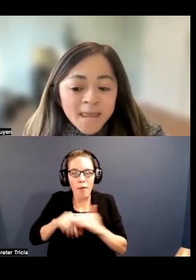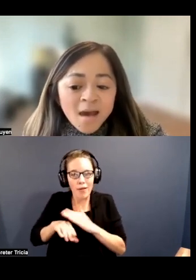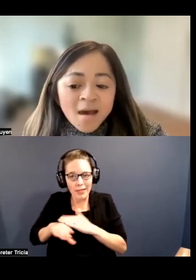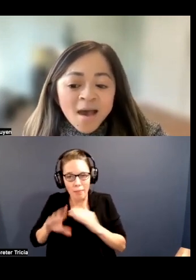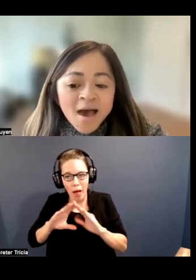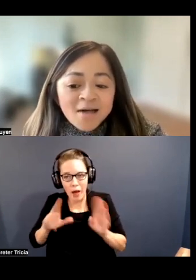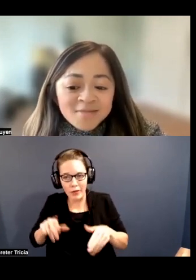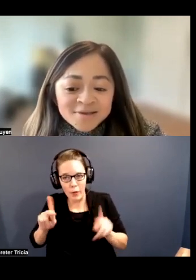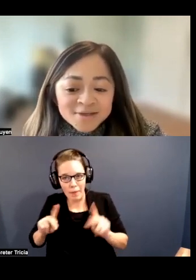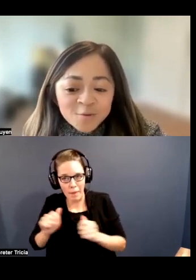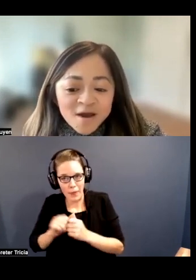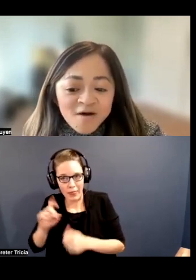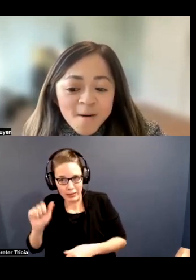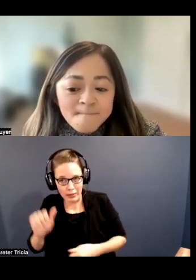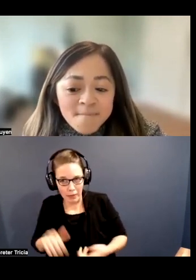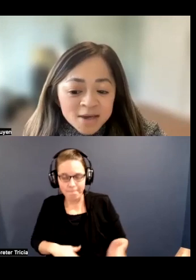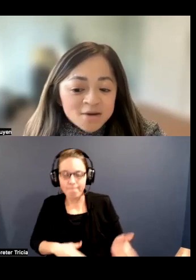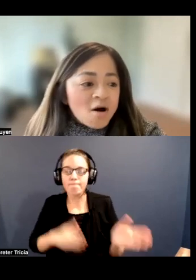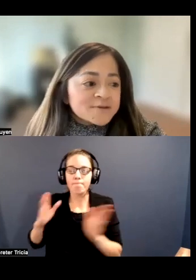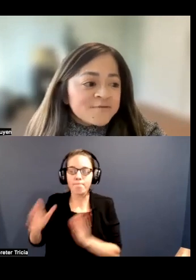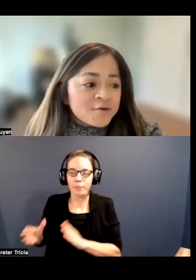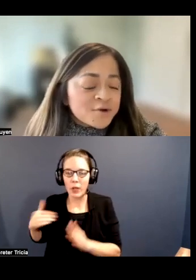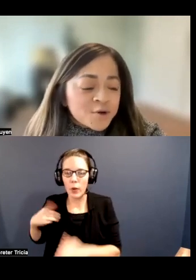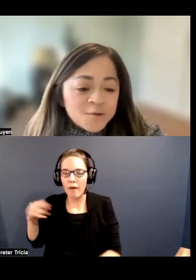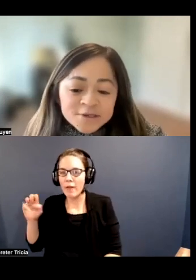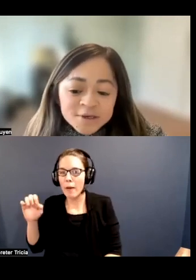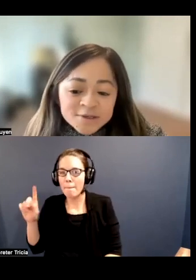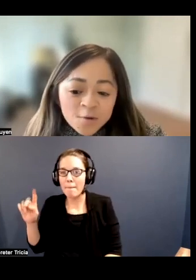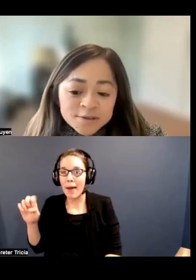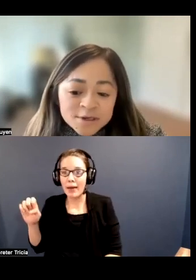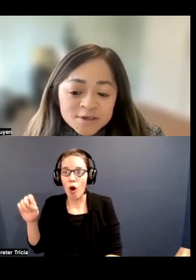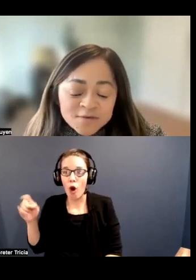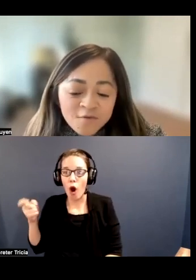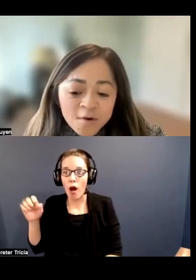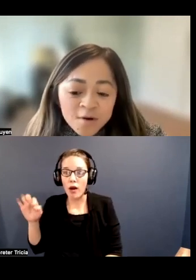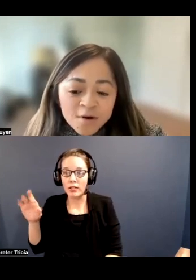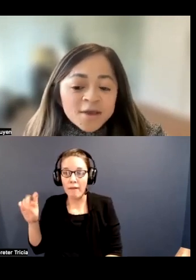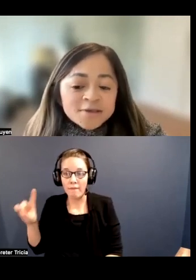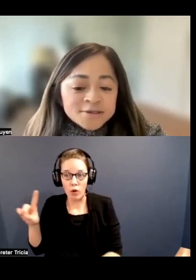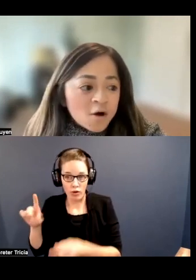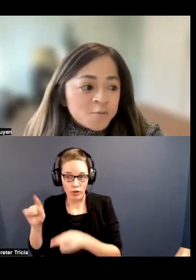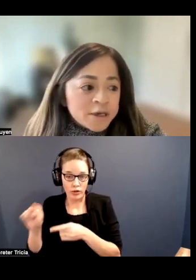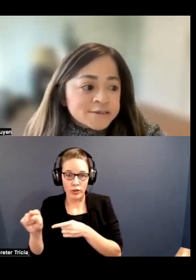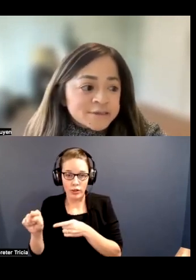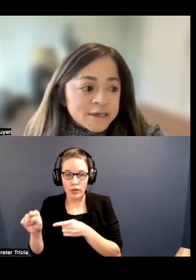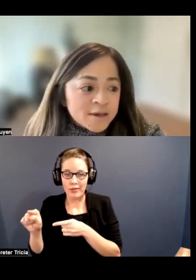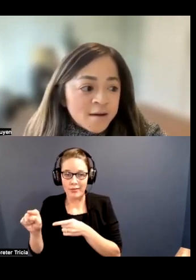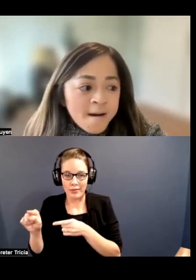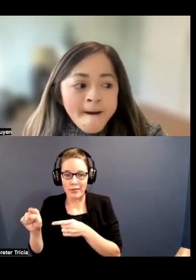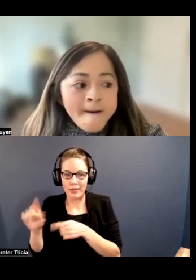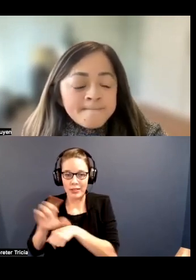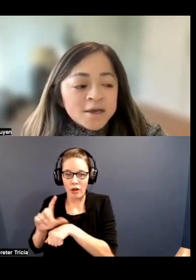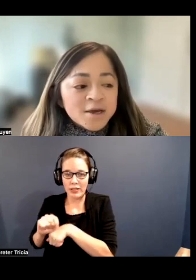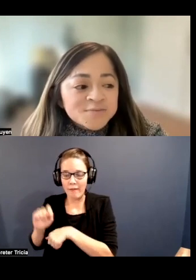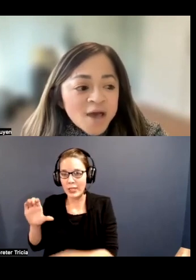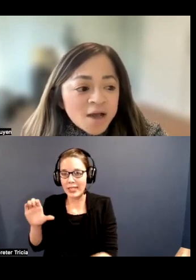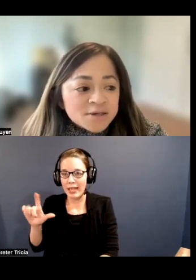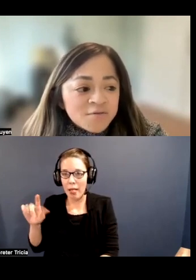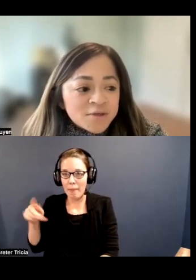And lastly, we have Mike Oxford who was a consultant for CLPC. Mike has been active in